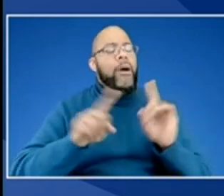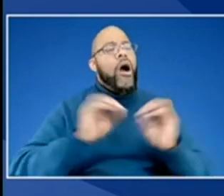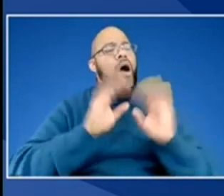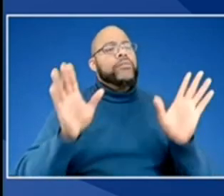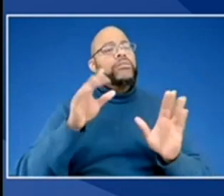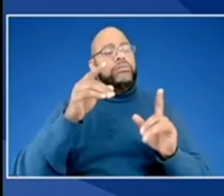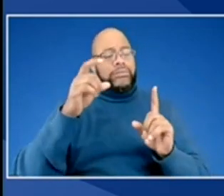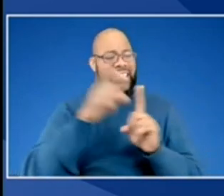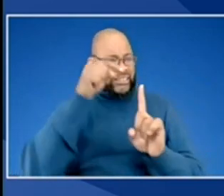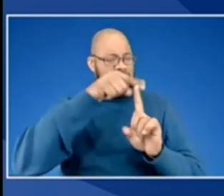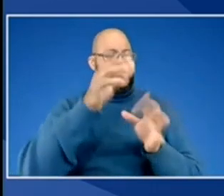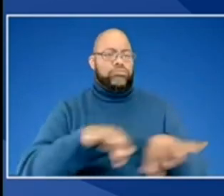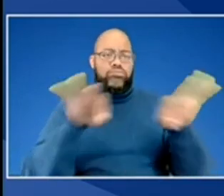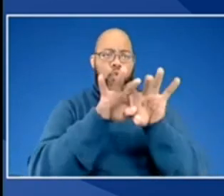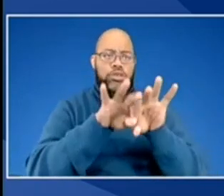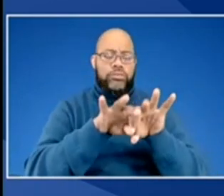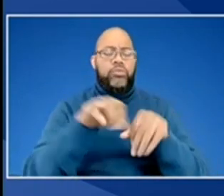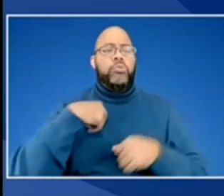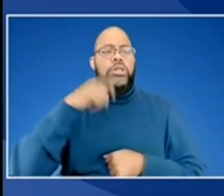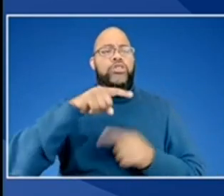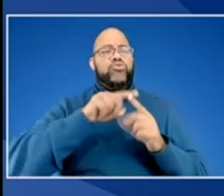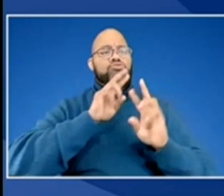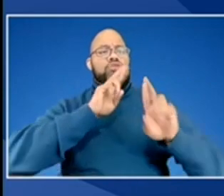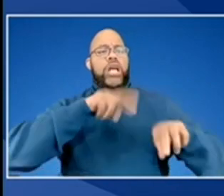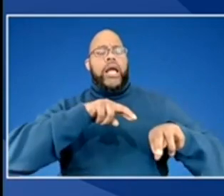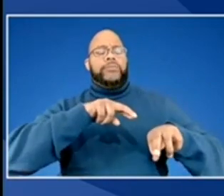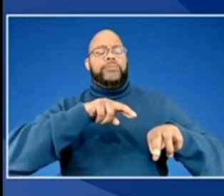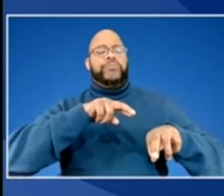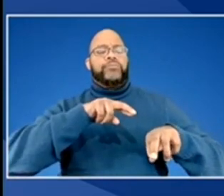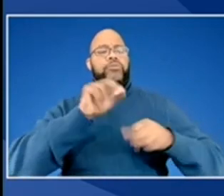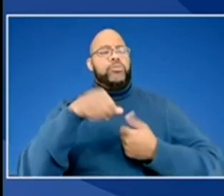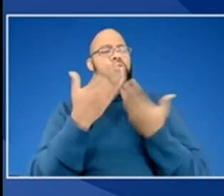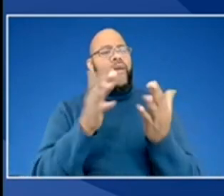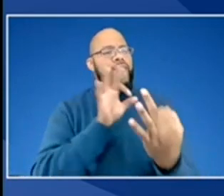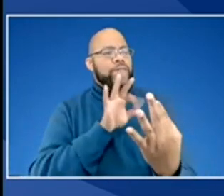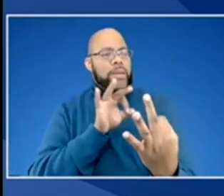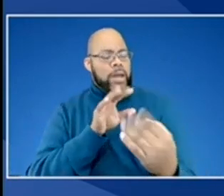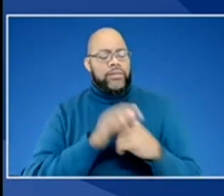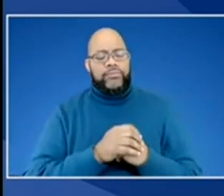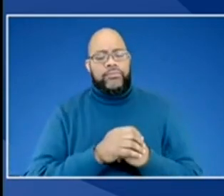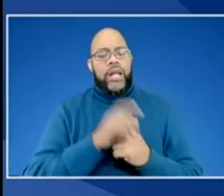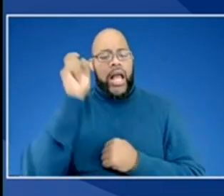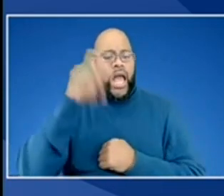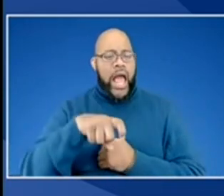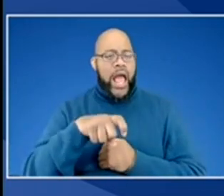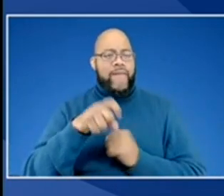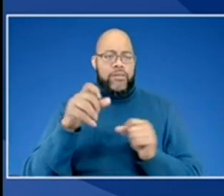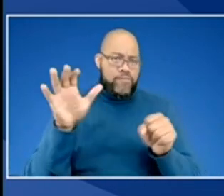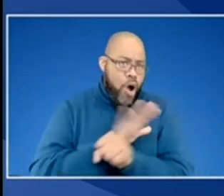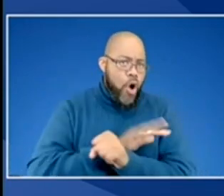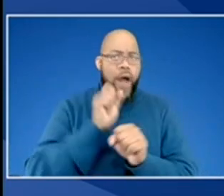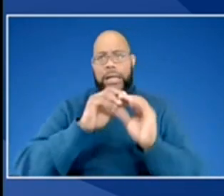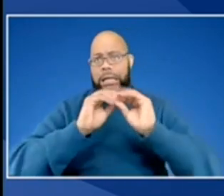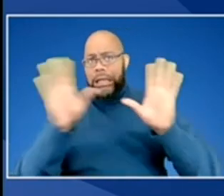thing here, right, that we need to react to, provide feedback on, and it's got to be robust. It's got to be clear. It's got to be detailed.